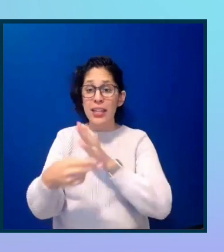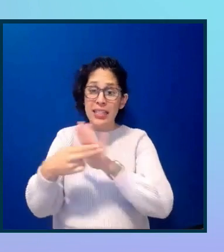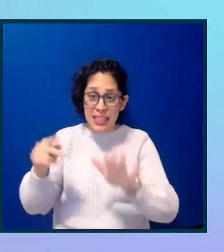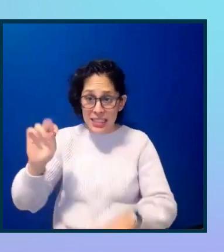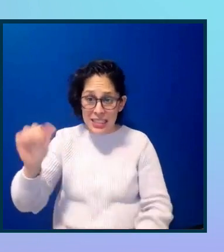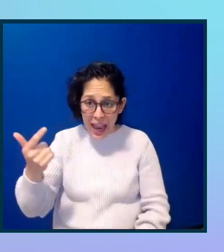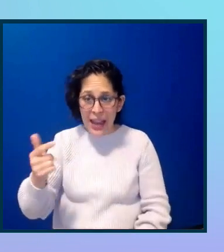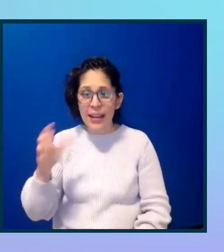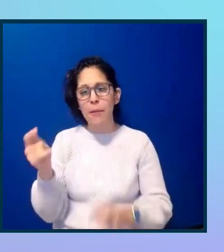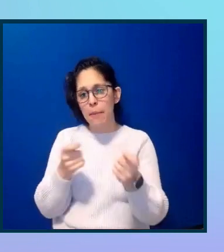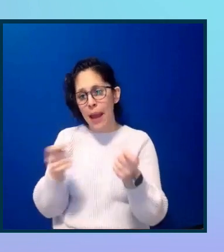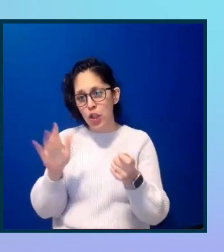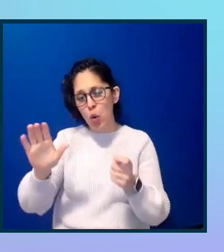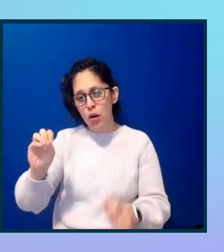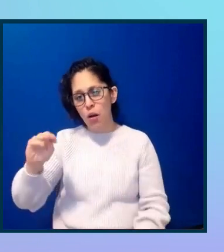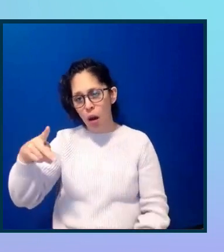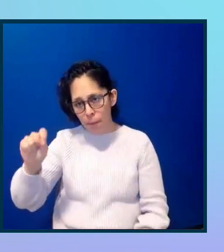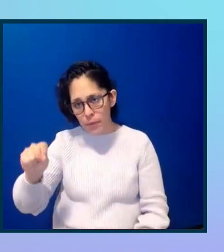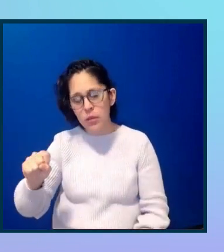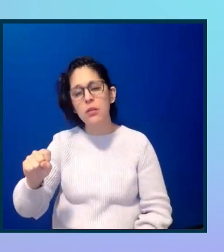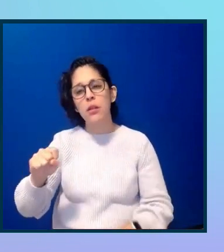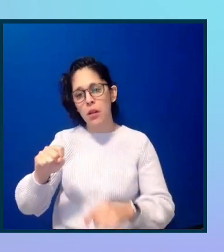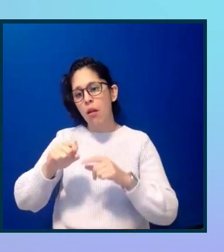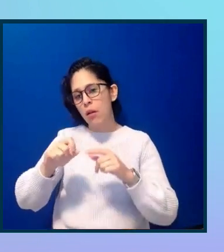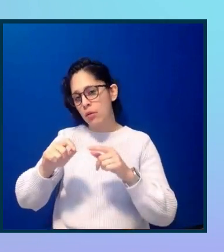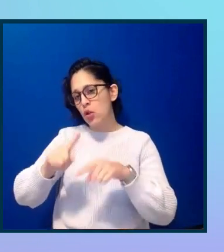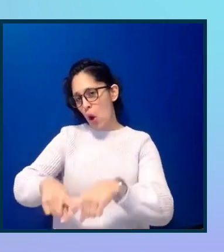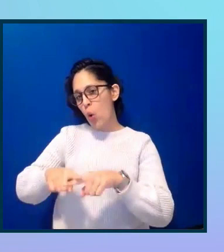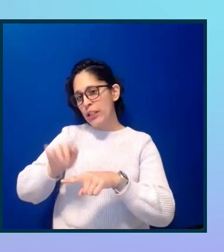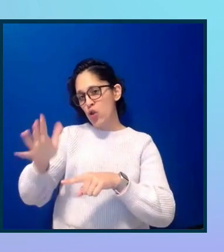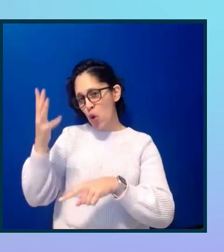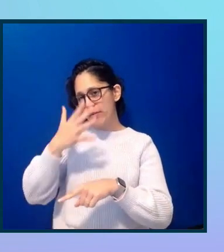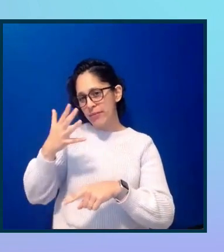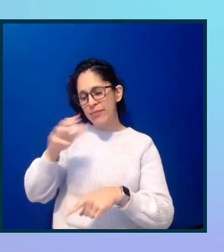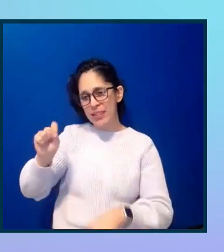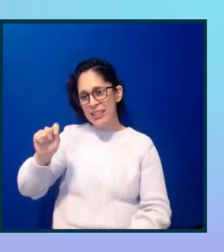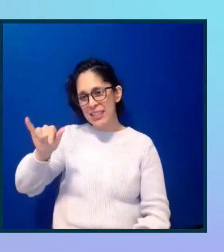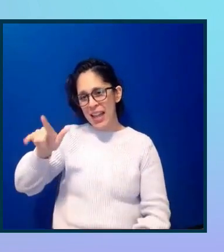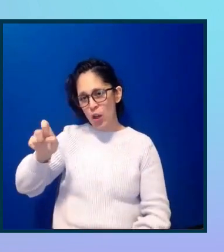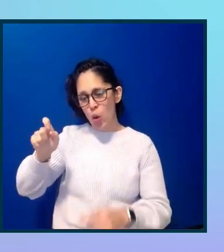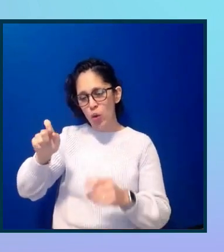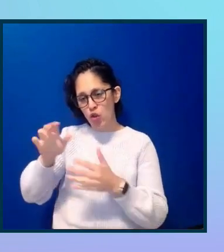and manage your comps according to your style choices, so you can do all of that.